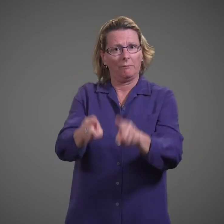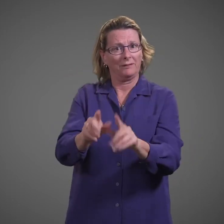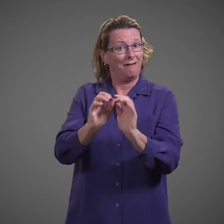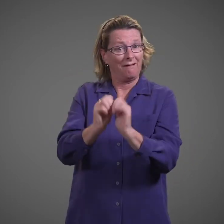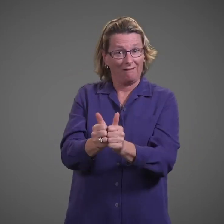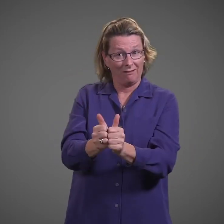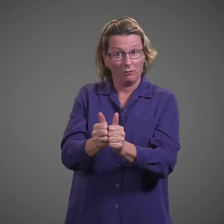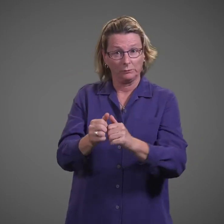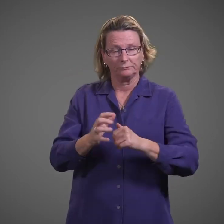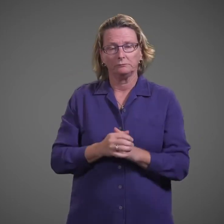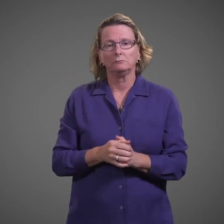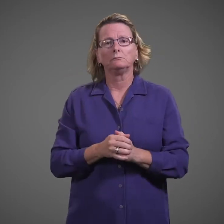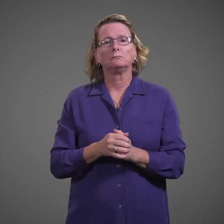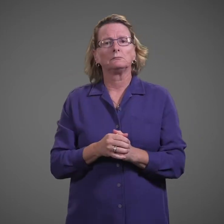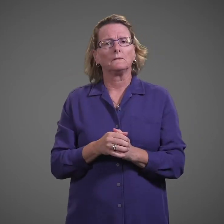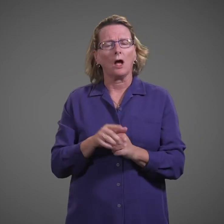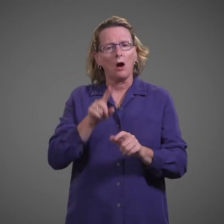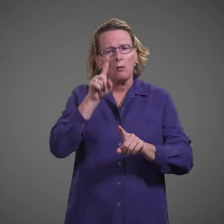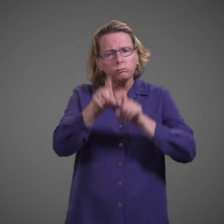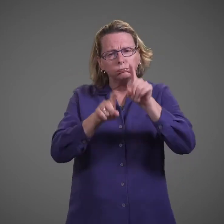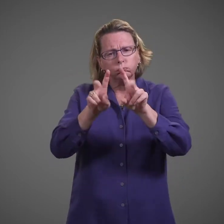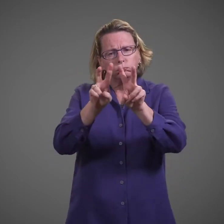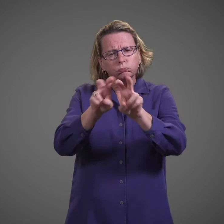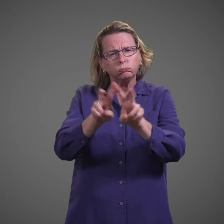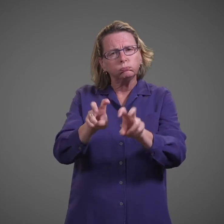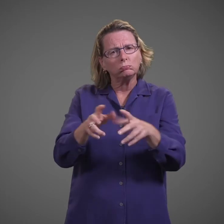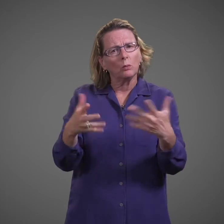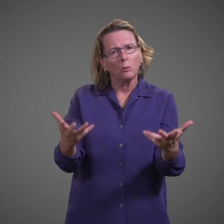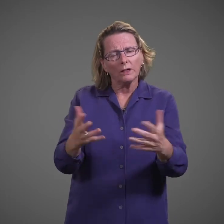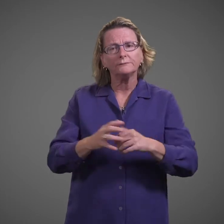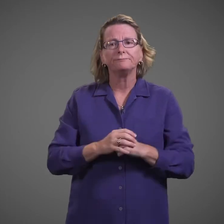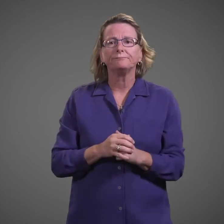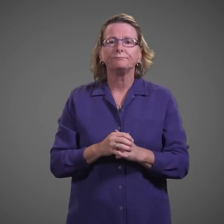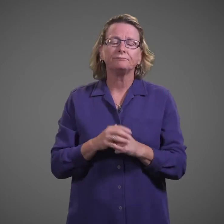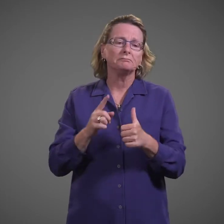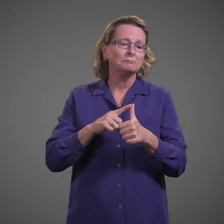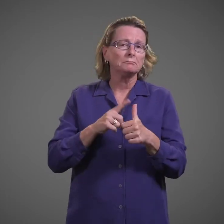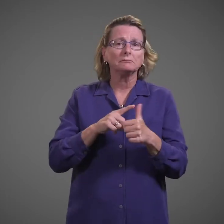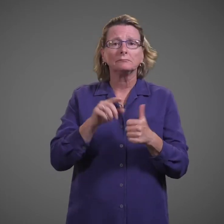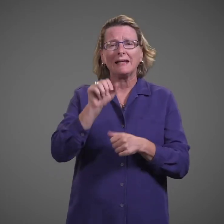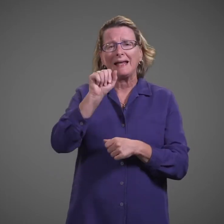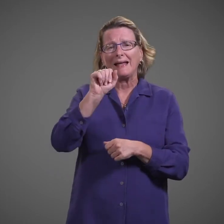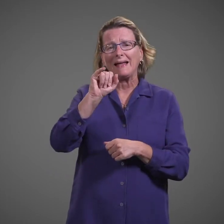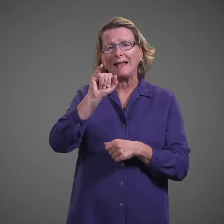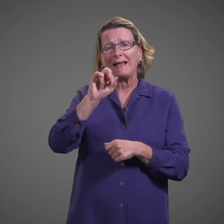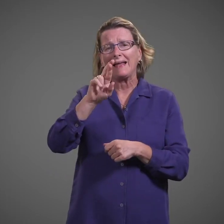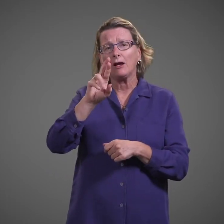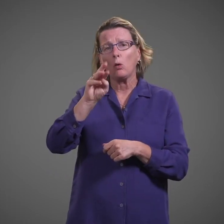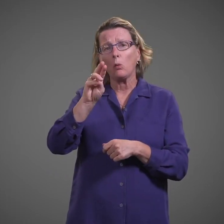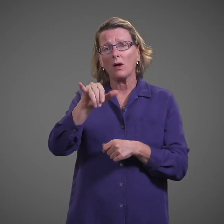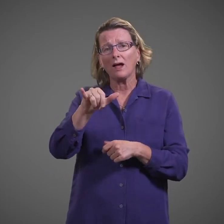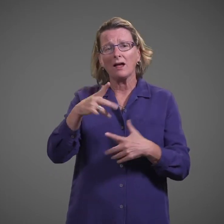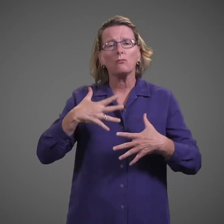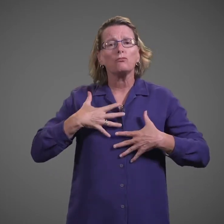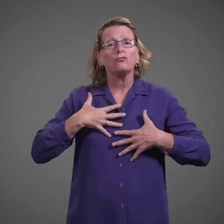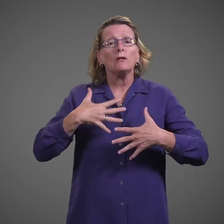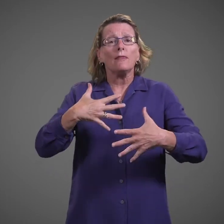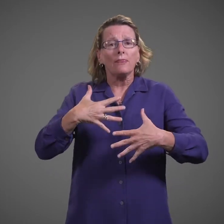as well as exactly what happened to you in the accident. Some of the things the doctor will check are: Are you airways clear so your breathing is normal?